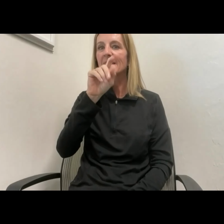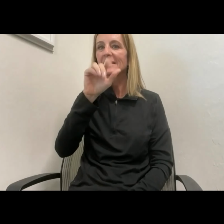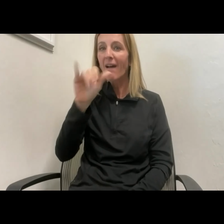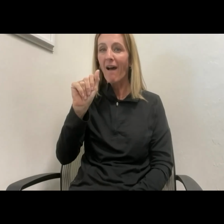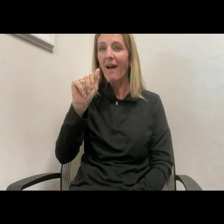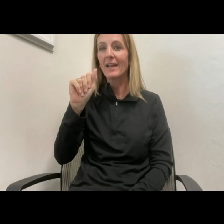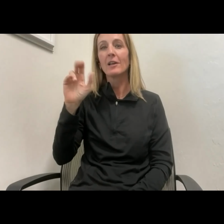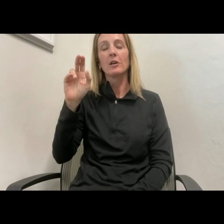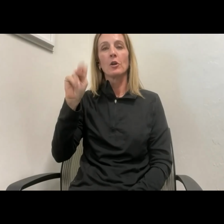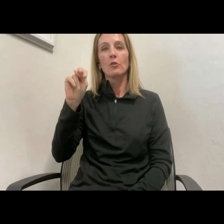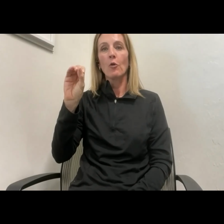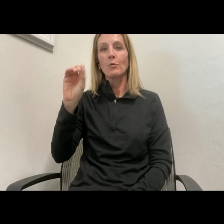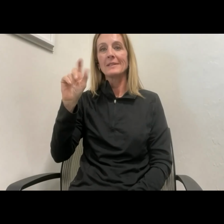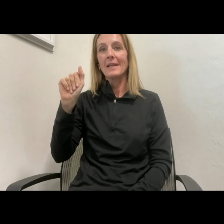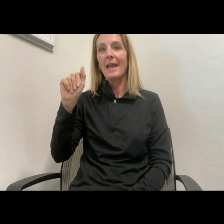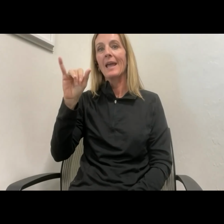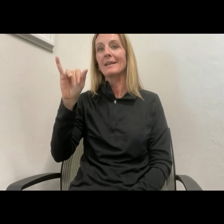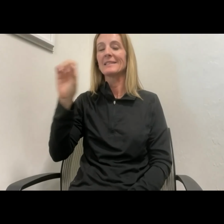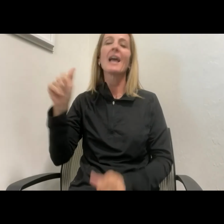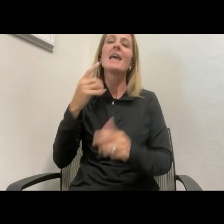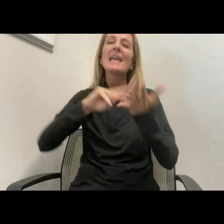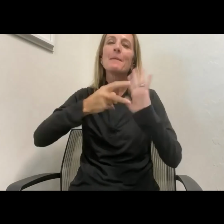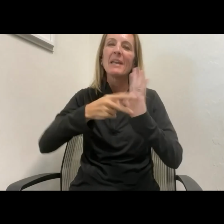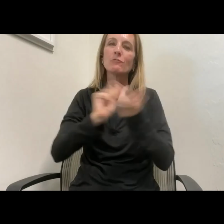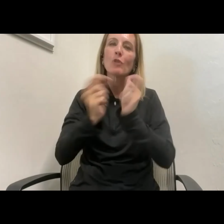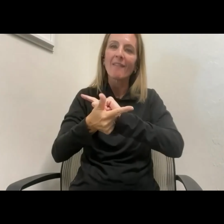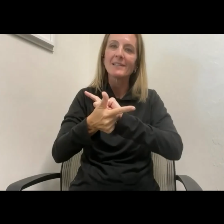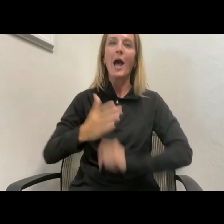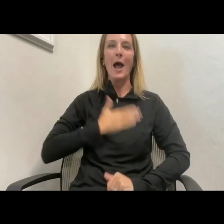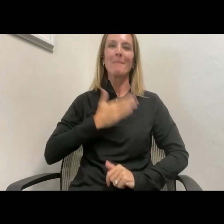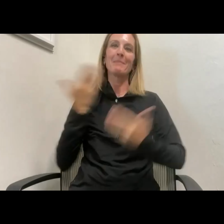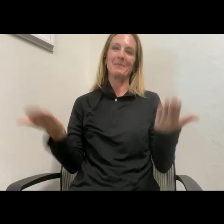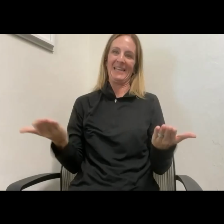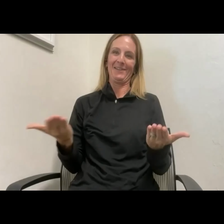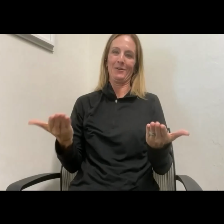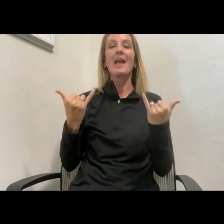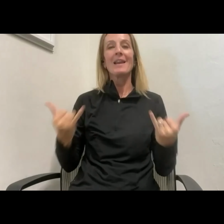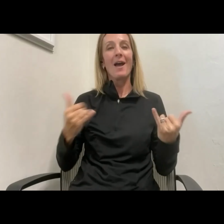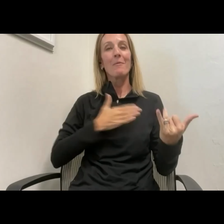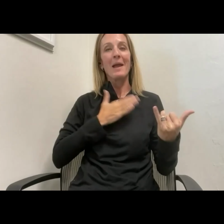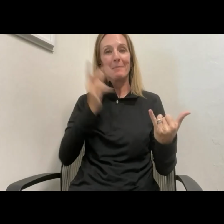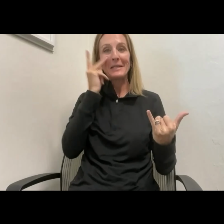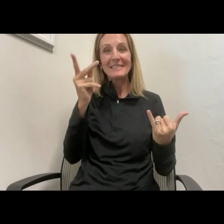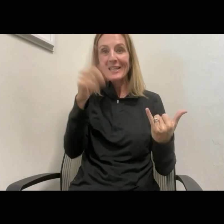that means I’m happy to be here. It’s so good to see you all in the implementation of our CCP and